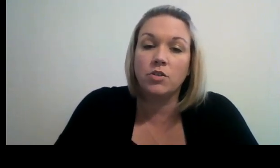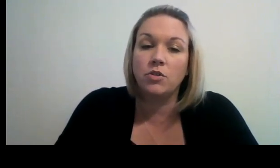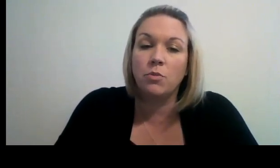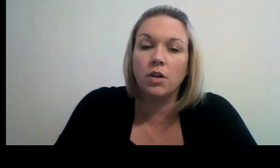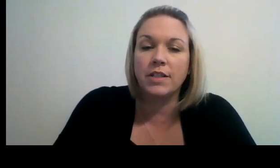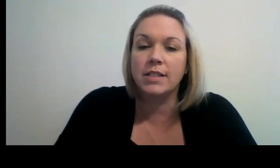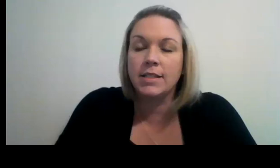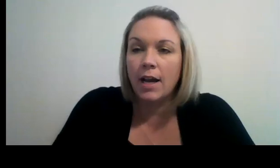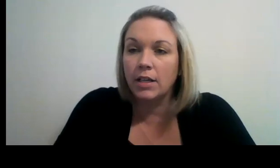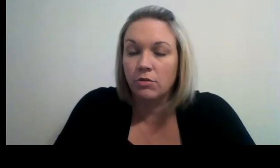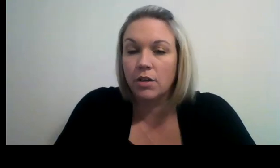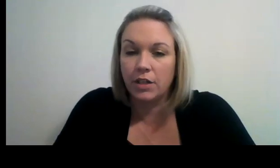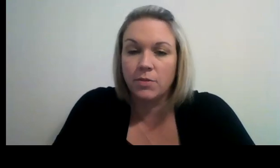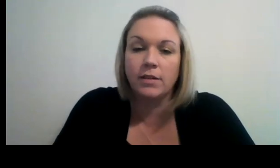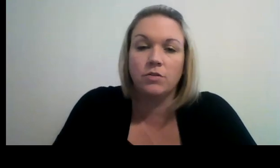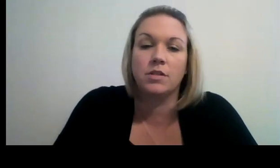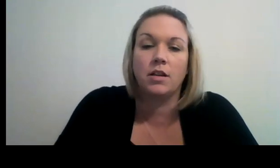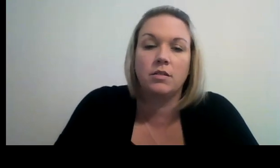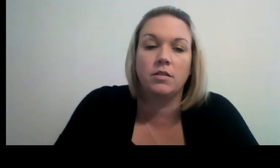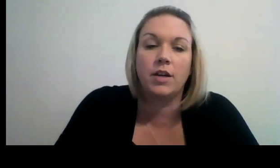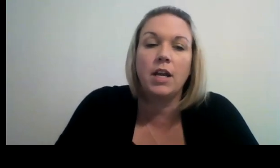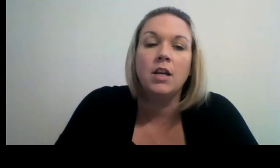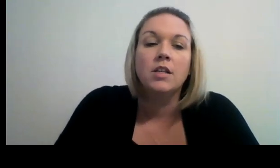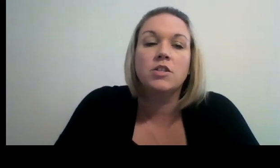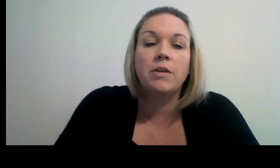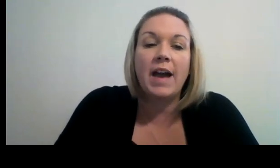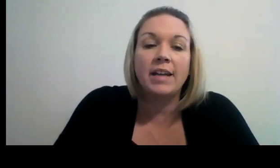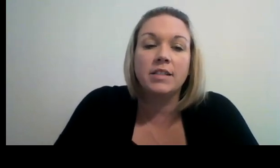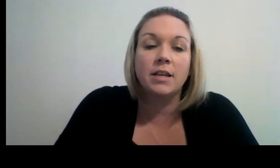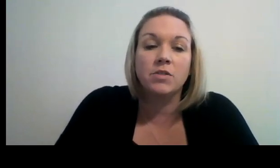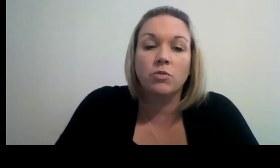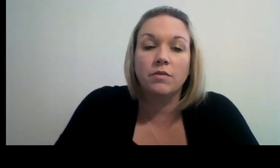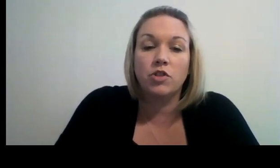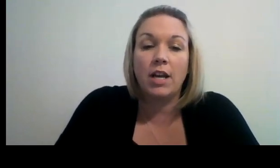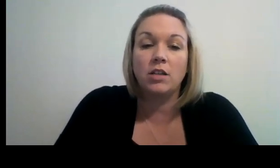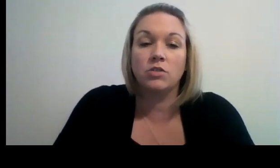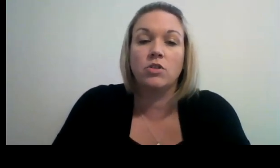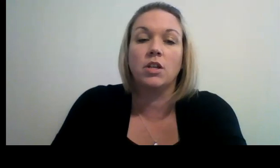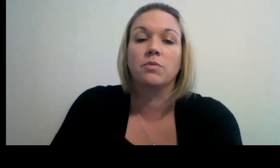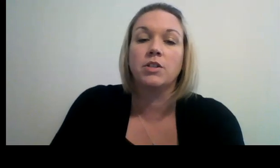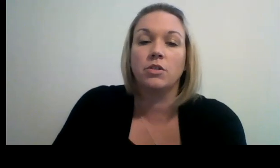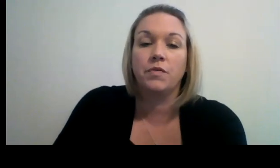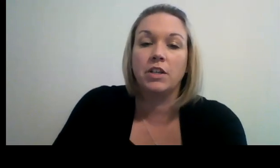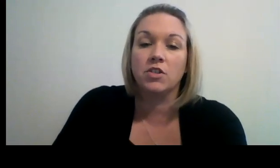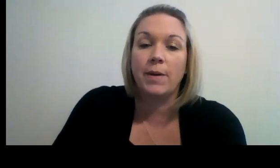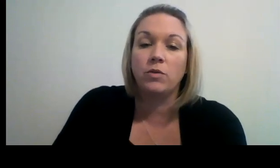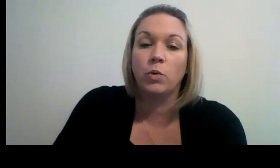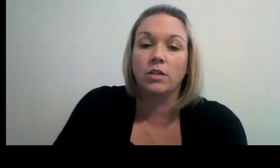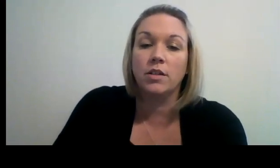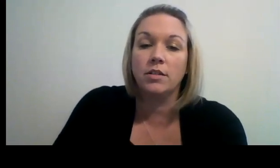to more of a sign or a fingerspelled loan sign. Okay. So we've added some sort of change to the original fingerspelled word